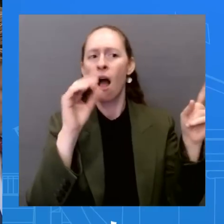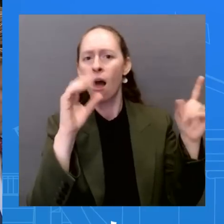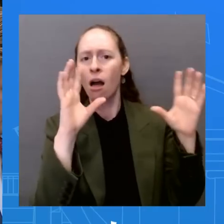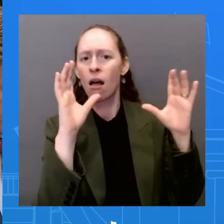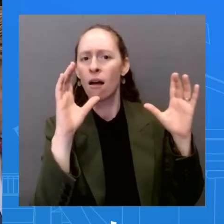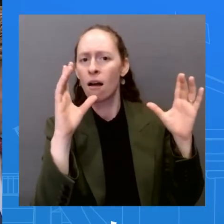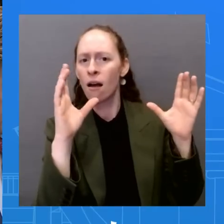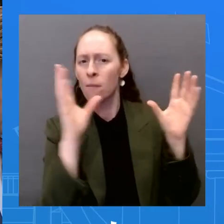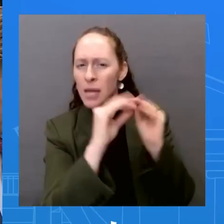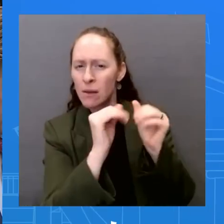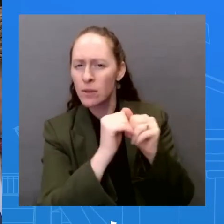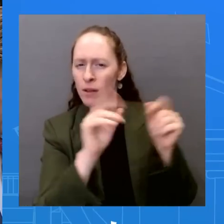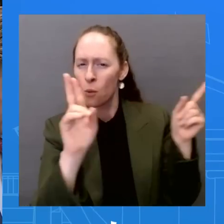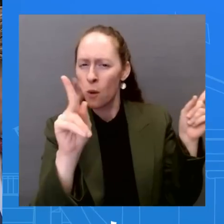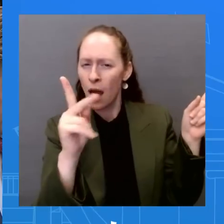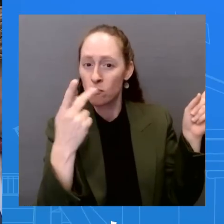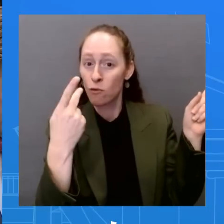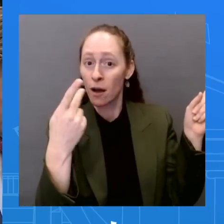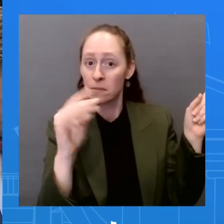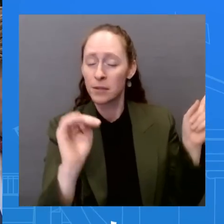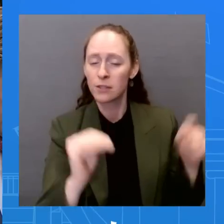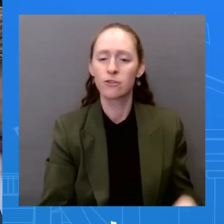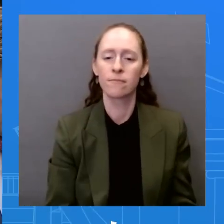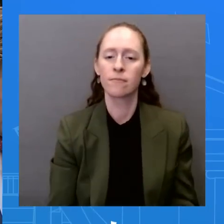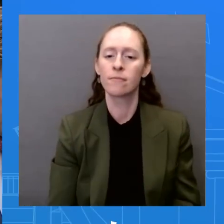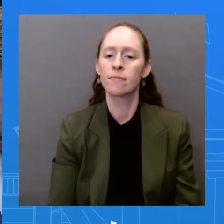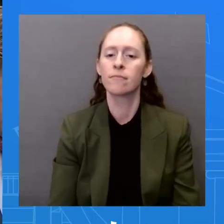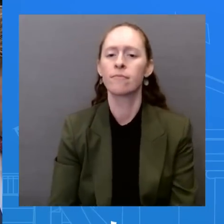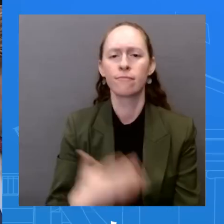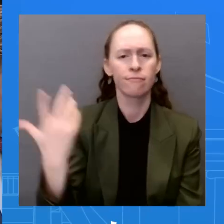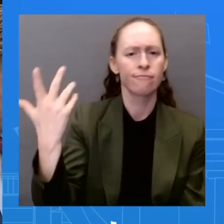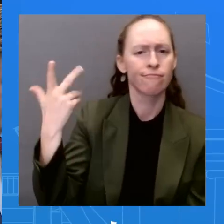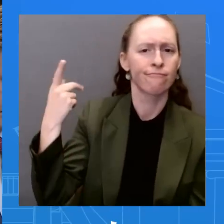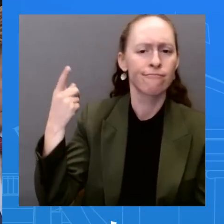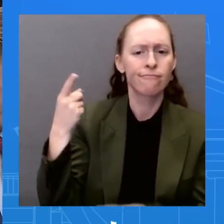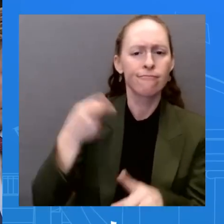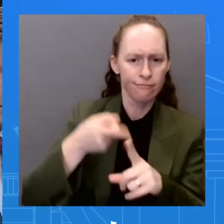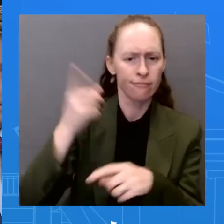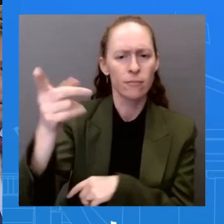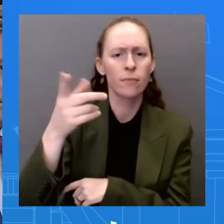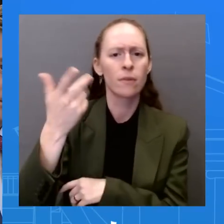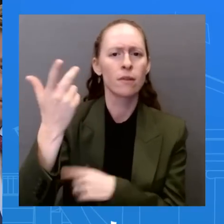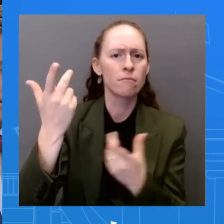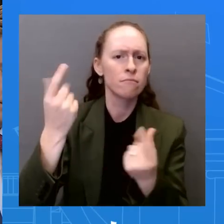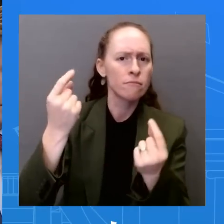from abandoning the elements of it, or give any more color to that conversation,